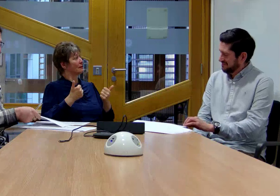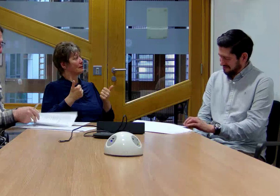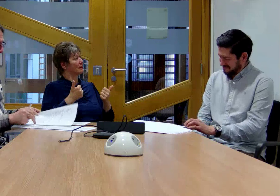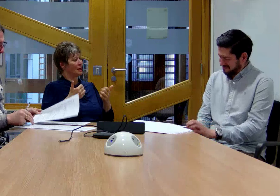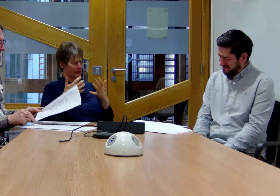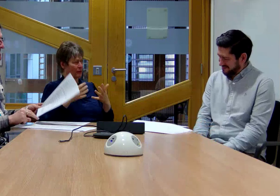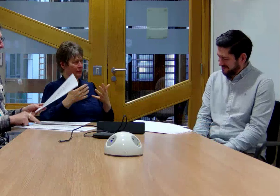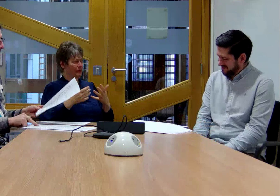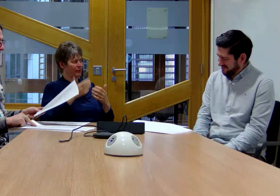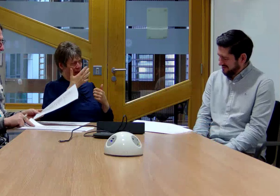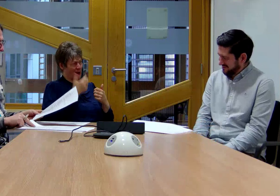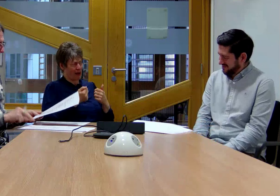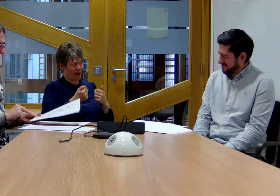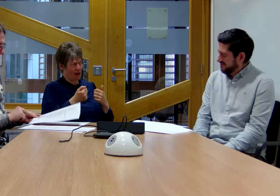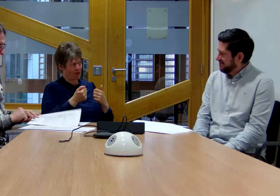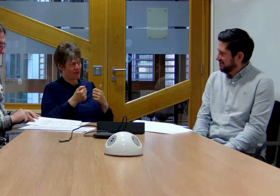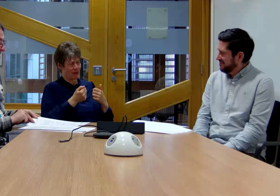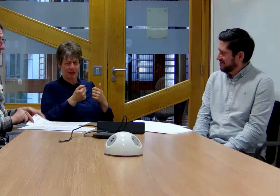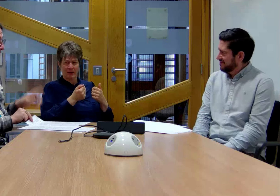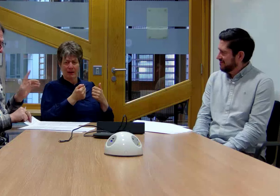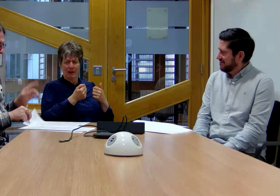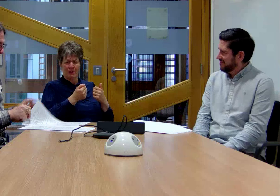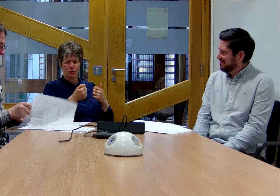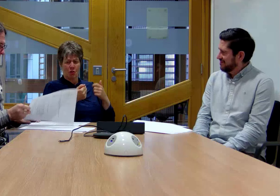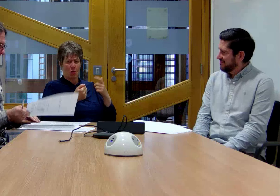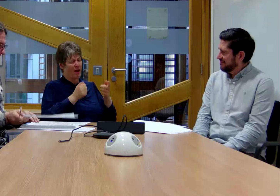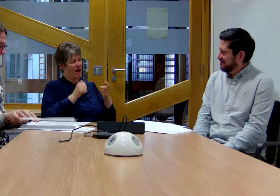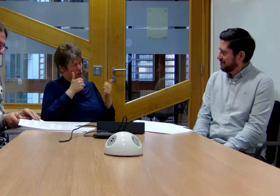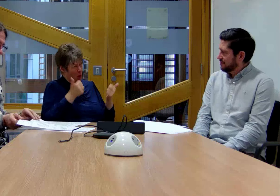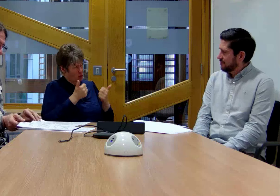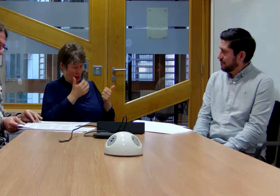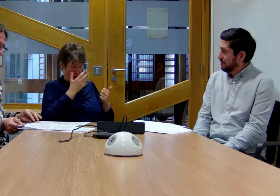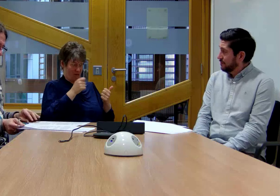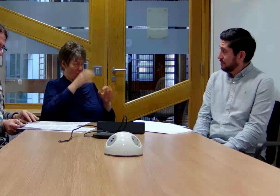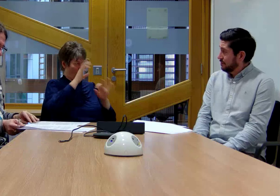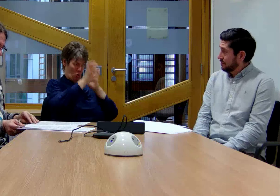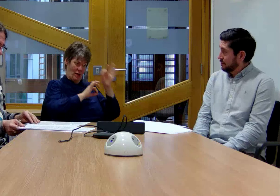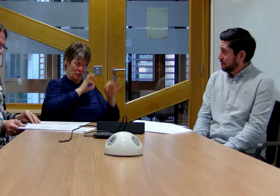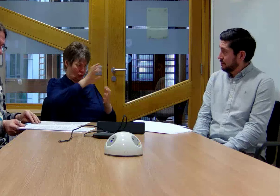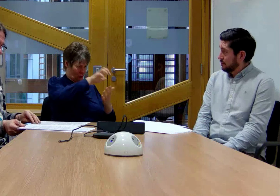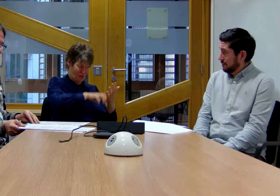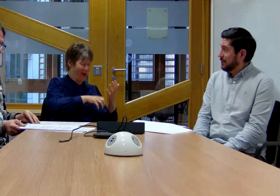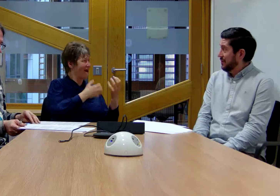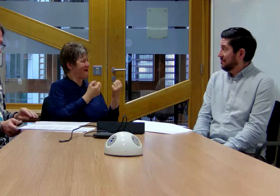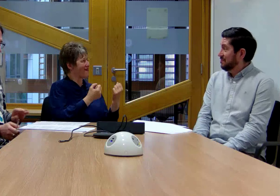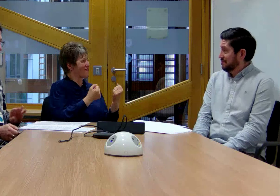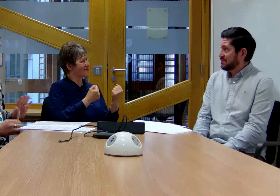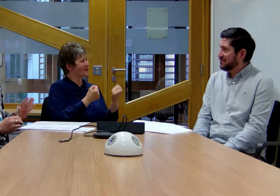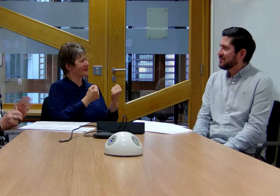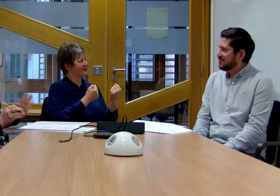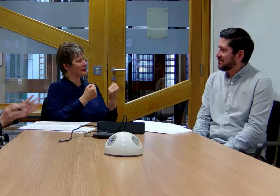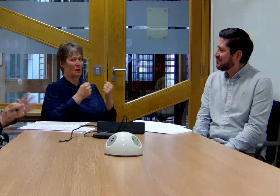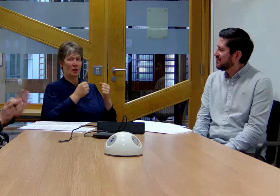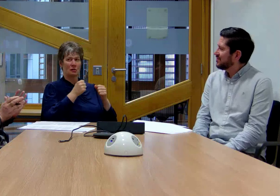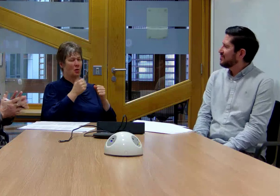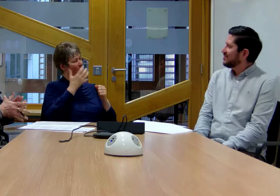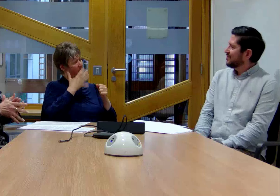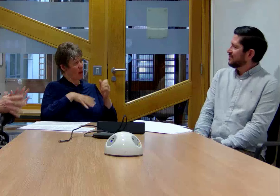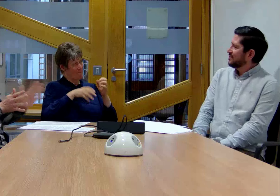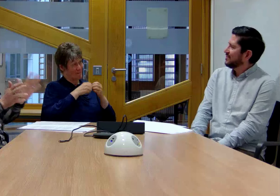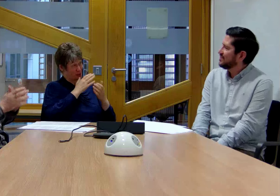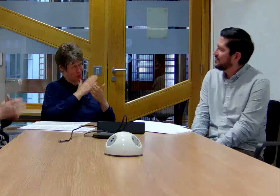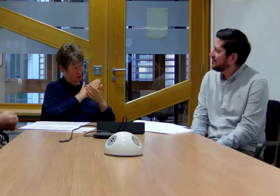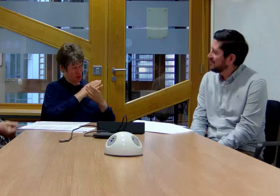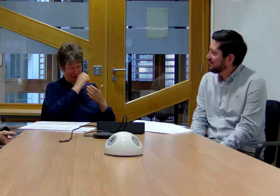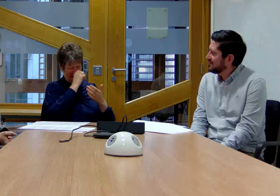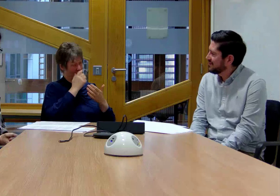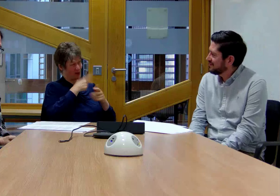So we have quite a lot of questions. I might skip forward a bit if you don t mind.